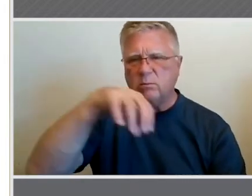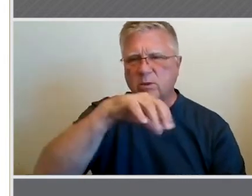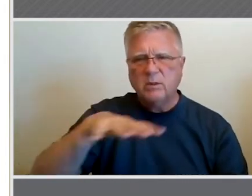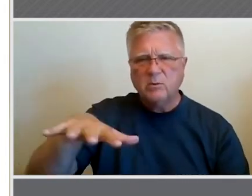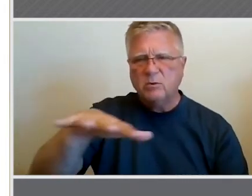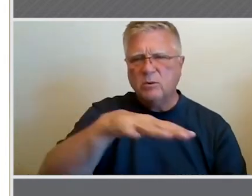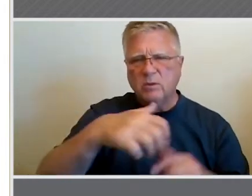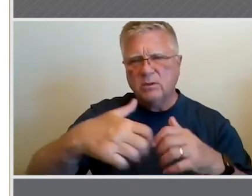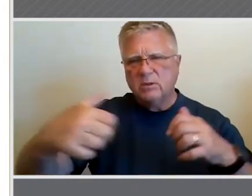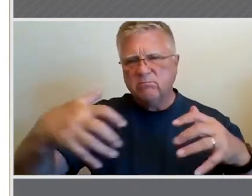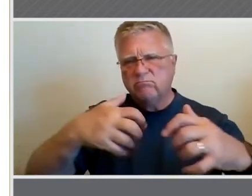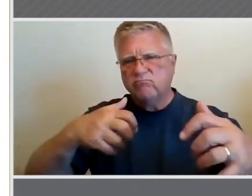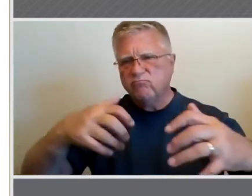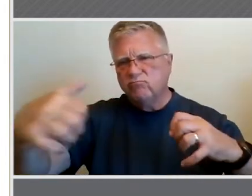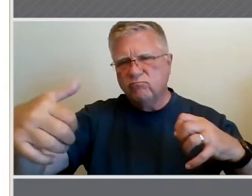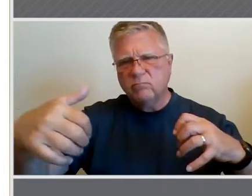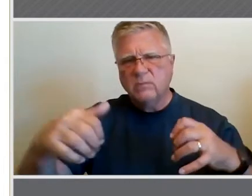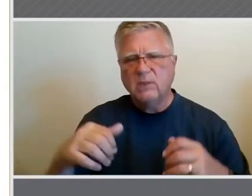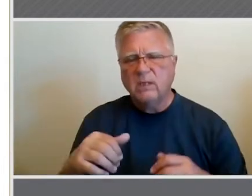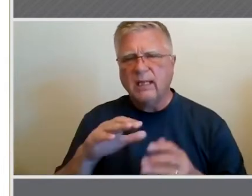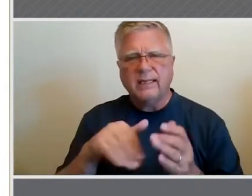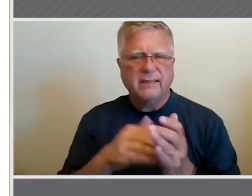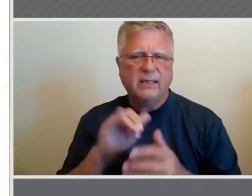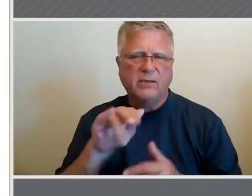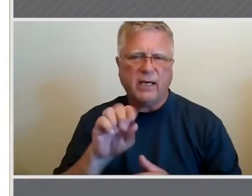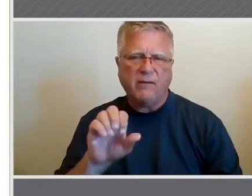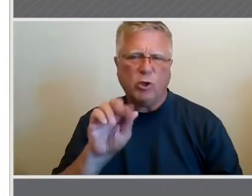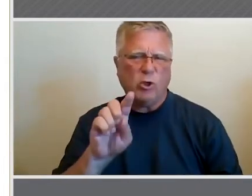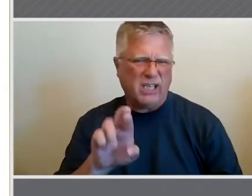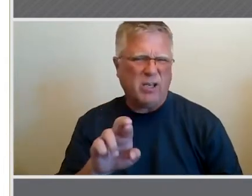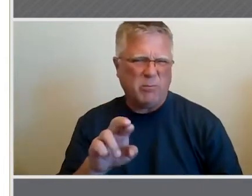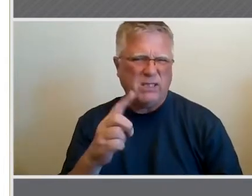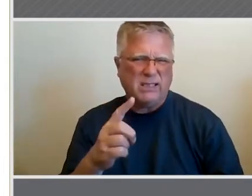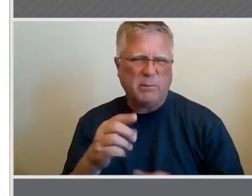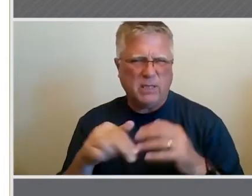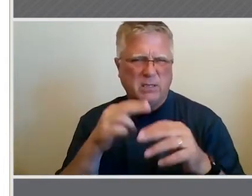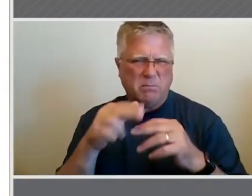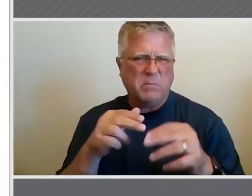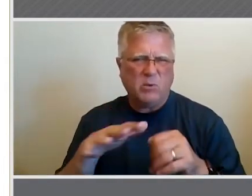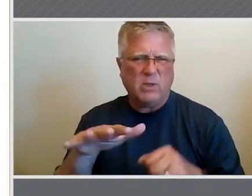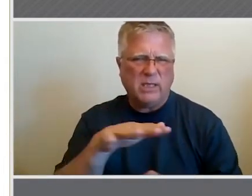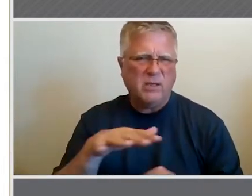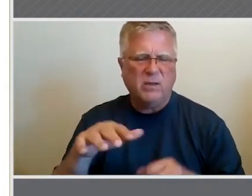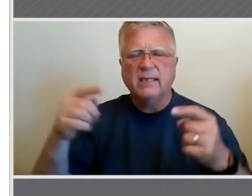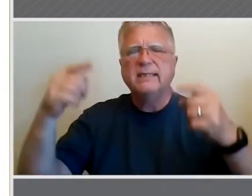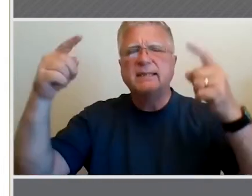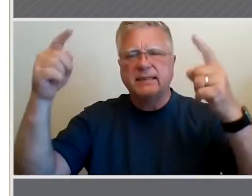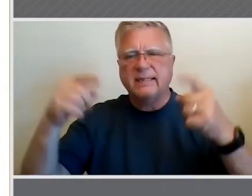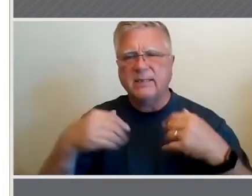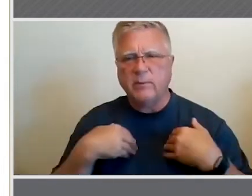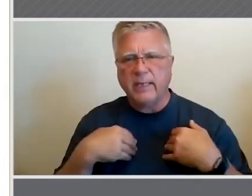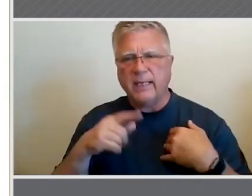disperse, you know, thinking about center Avenue and there were a sort of sort of the building office was his successes were having there and hopefully